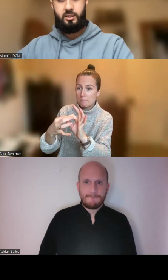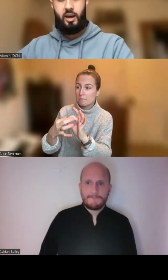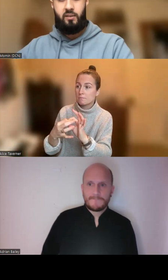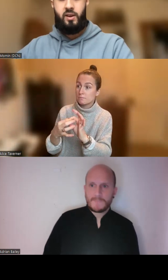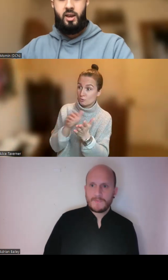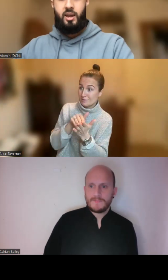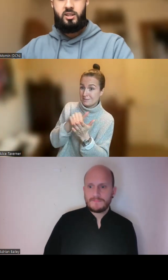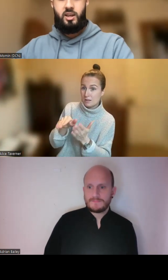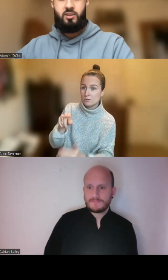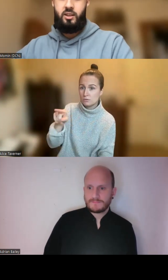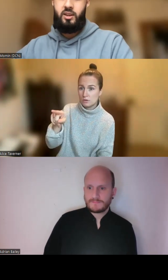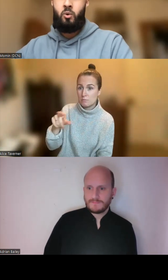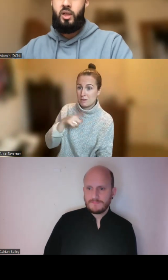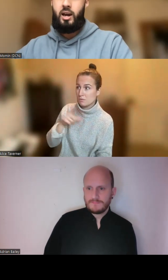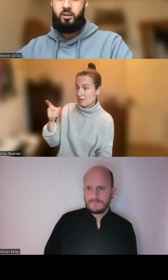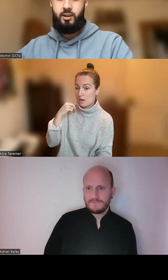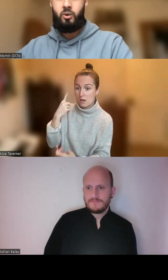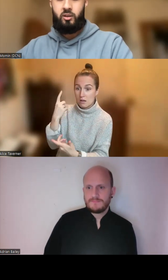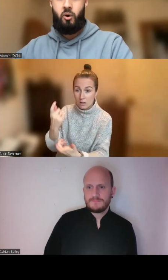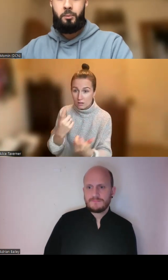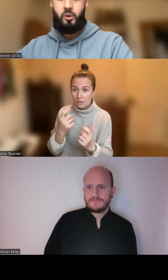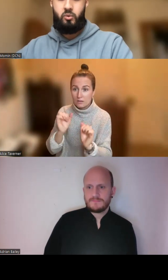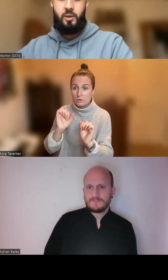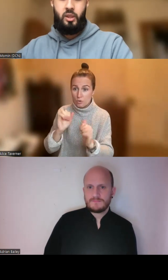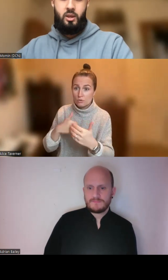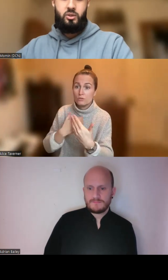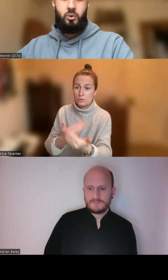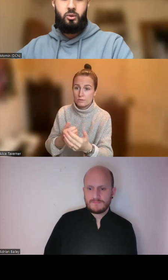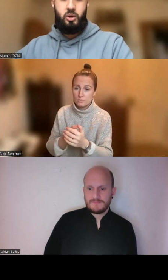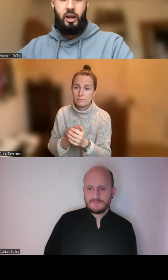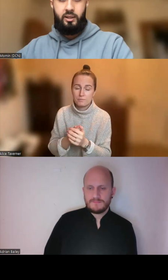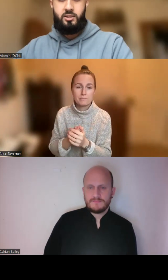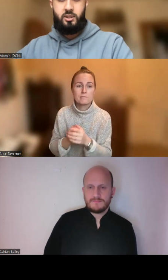like that if it's a service that they know they're actively looking for. With Google Ads,